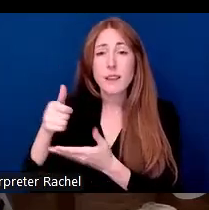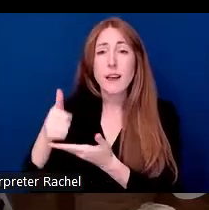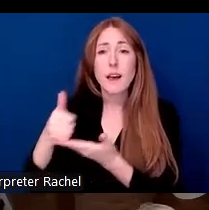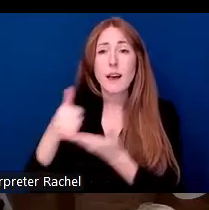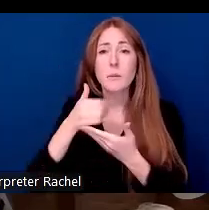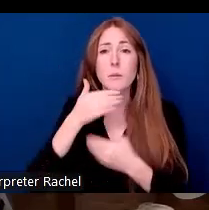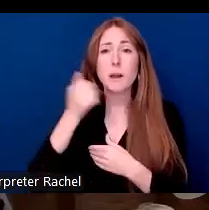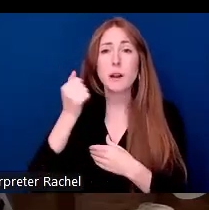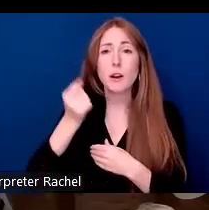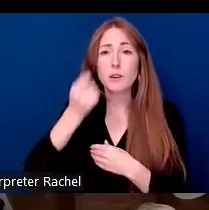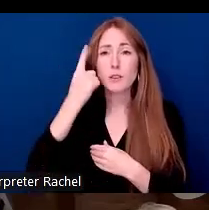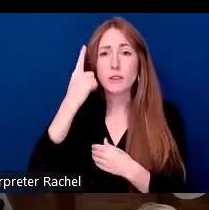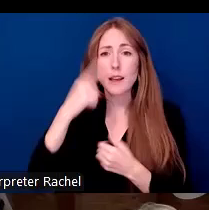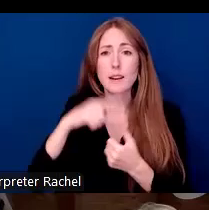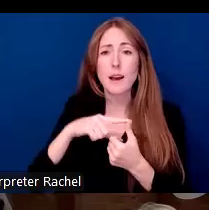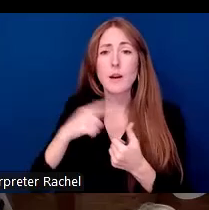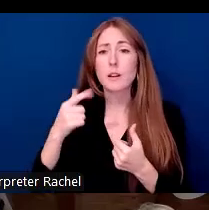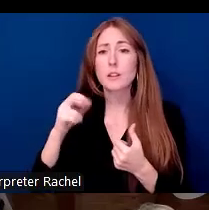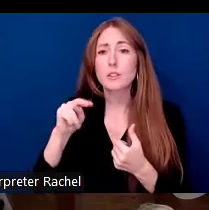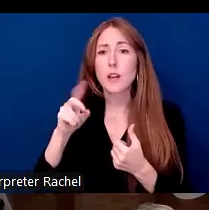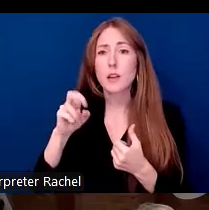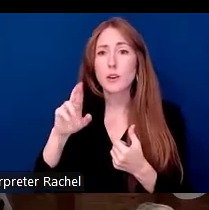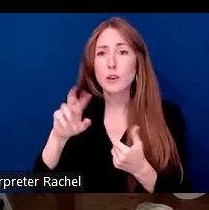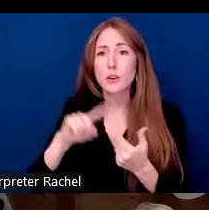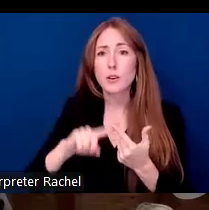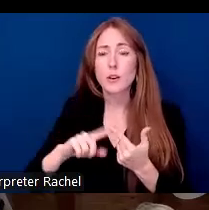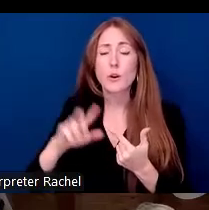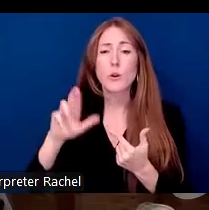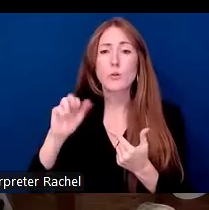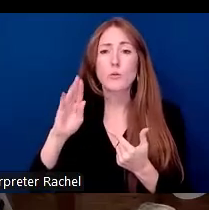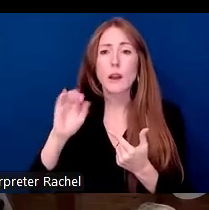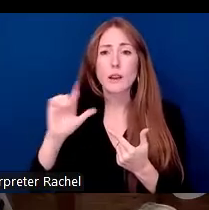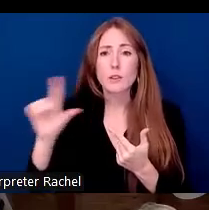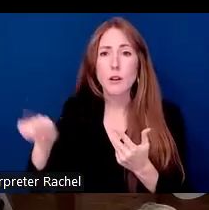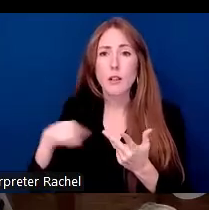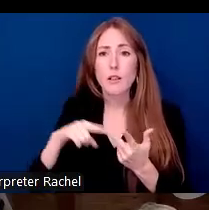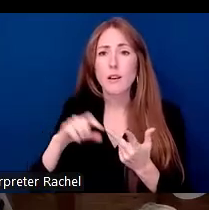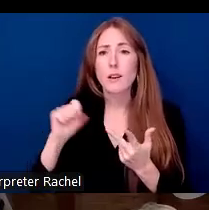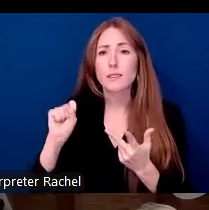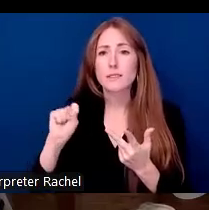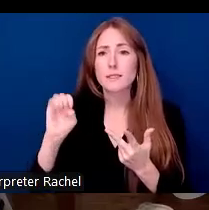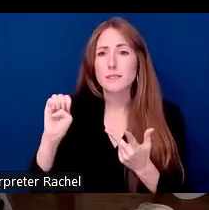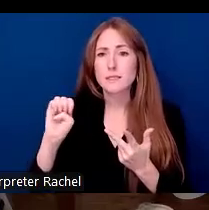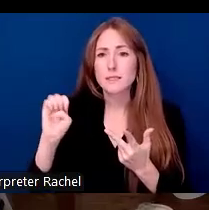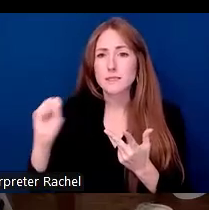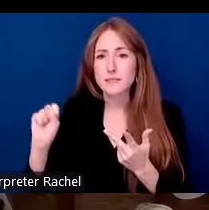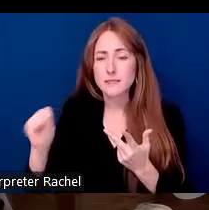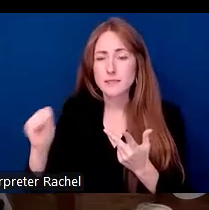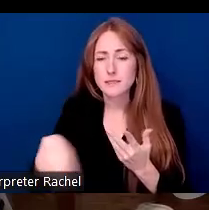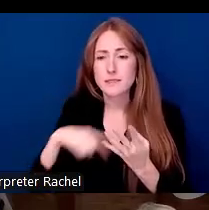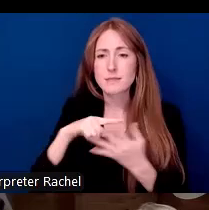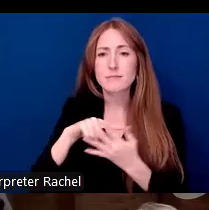racialization ability, socioeconomic status, and so forth intersect with broader structural